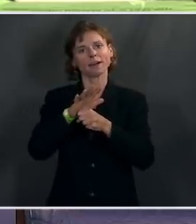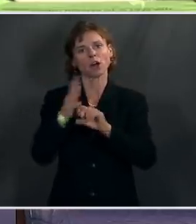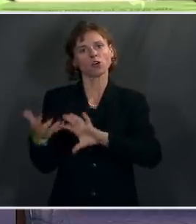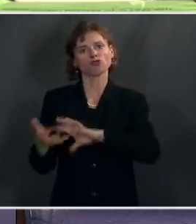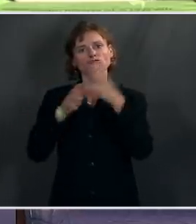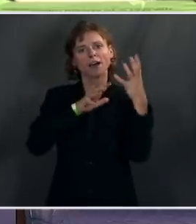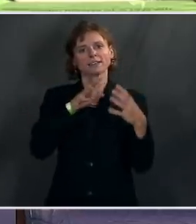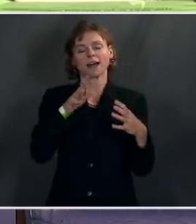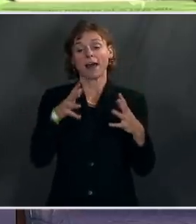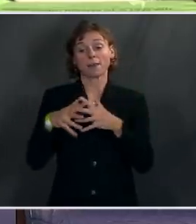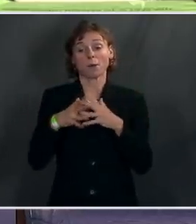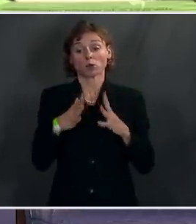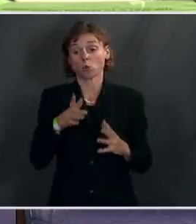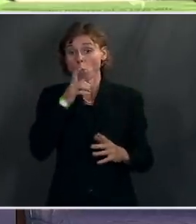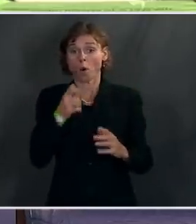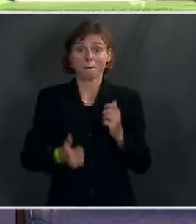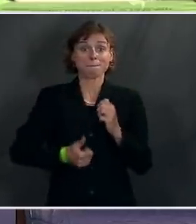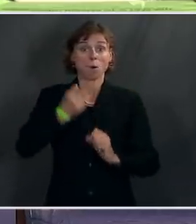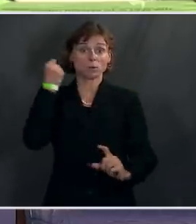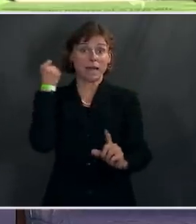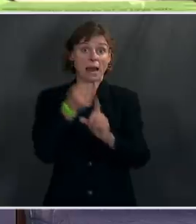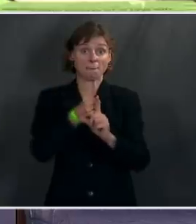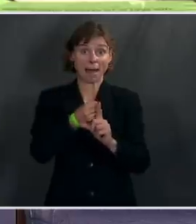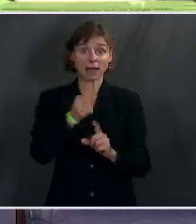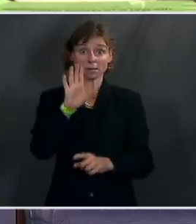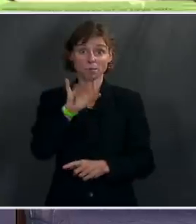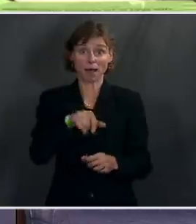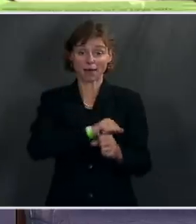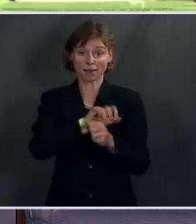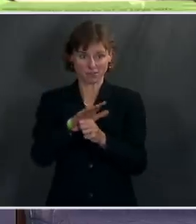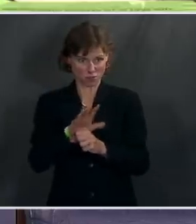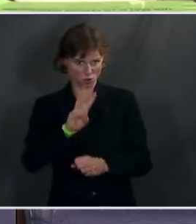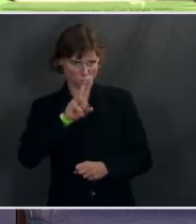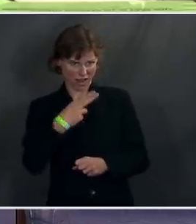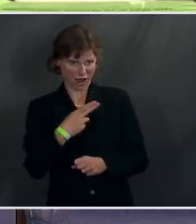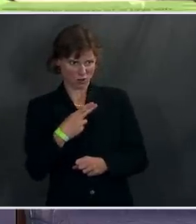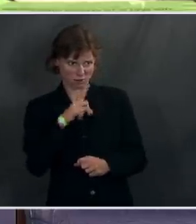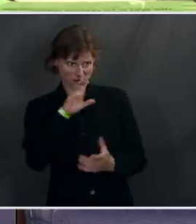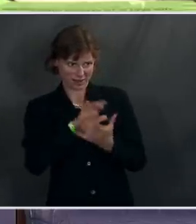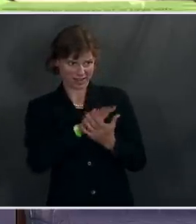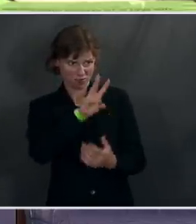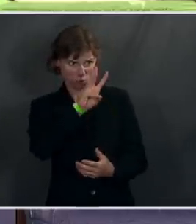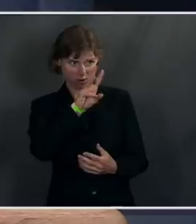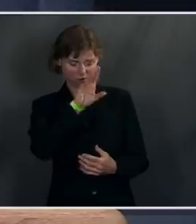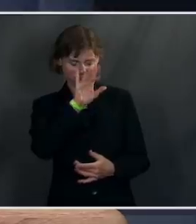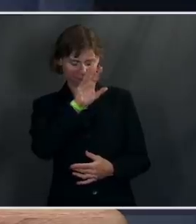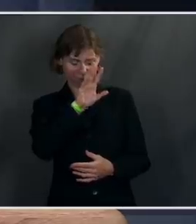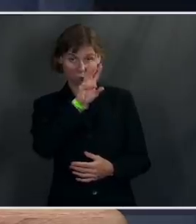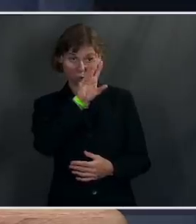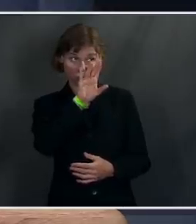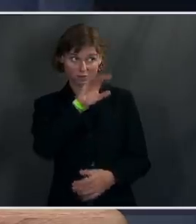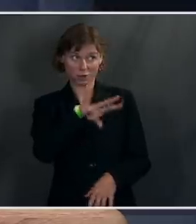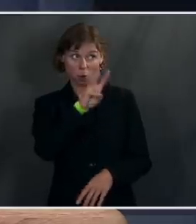by the pandemic, his quote. Does the White House believe that 1.9 trillion is a targeted package? Ms. Psaki: Well, the size of the package